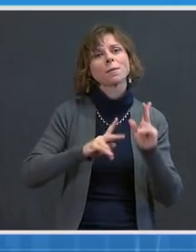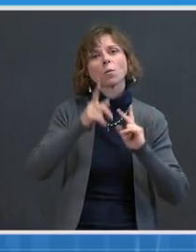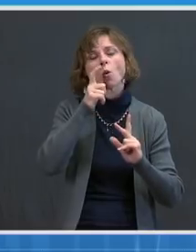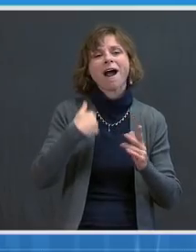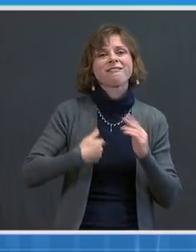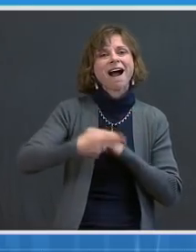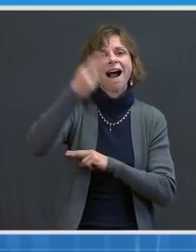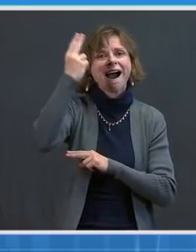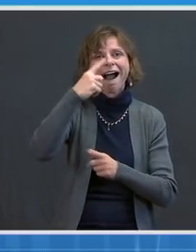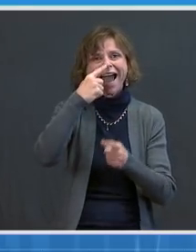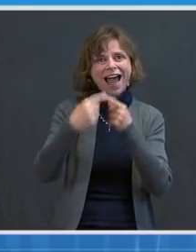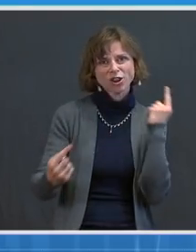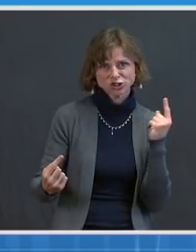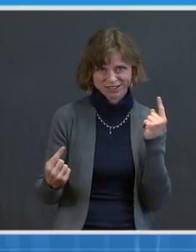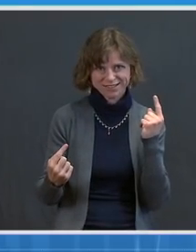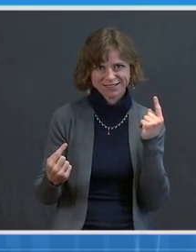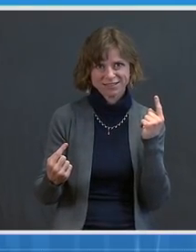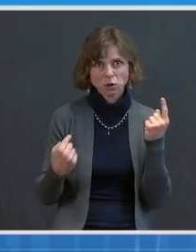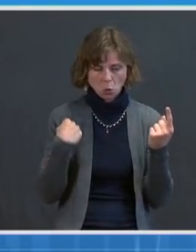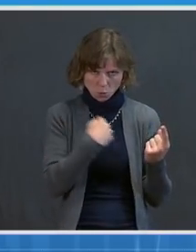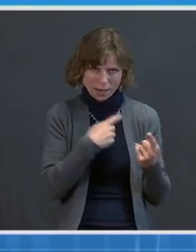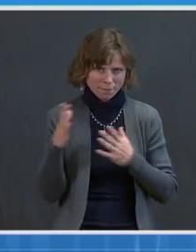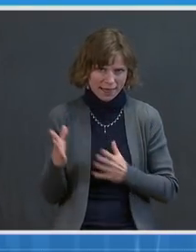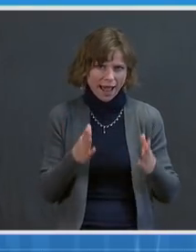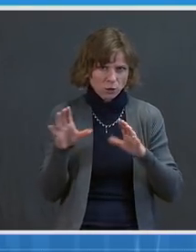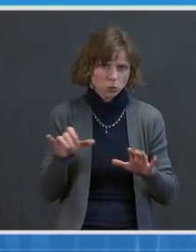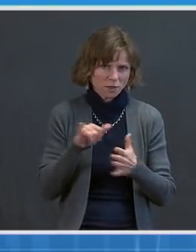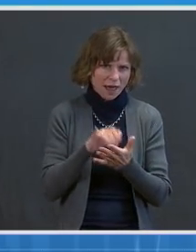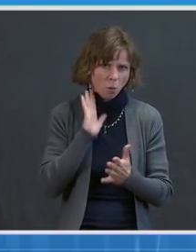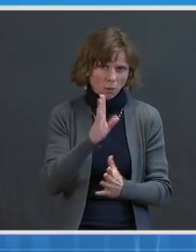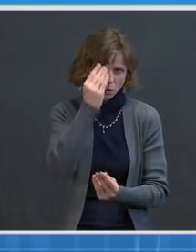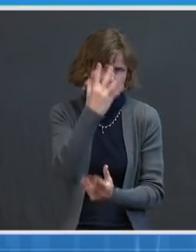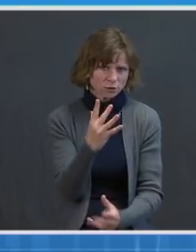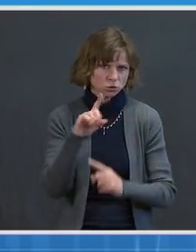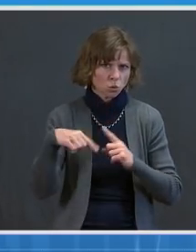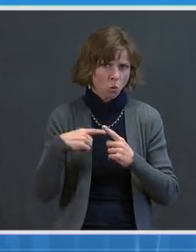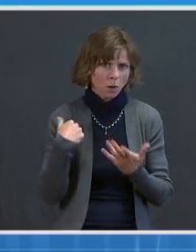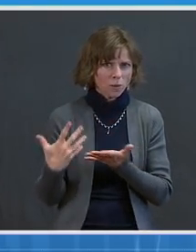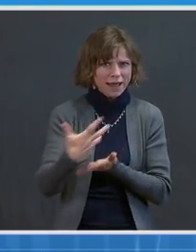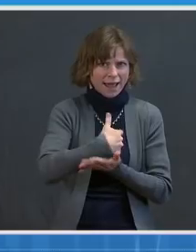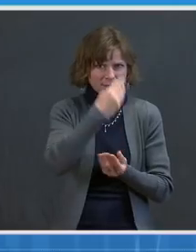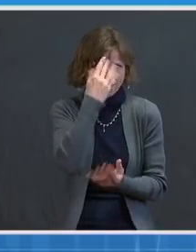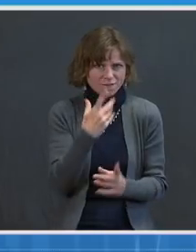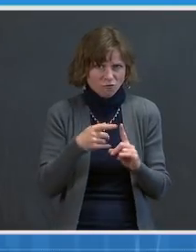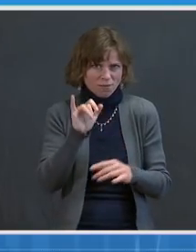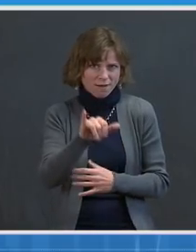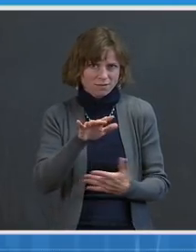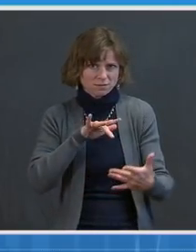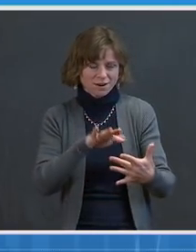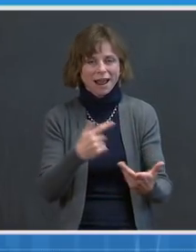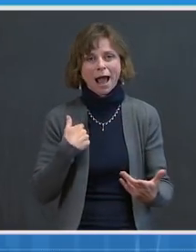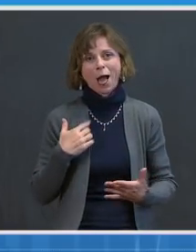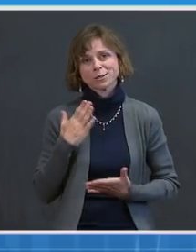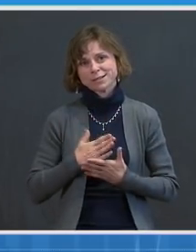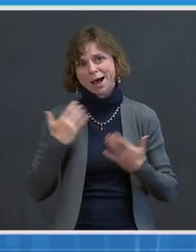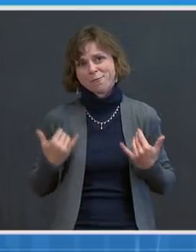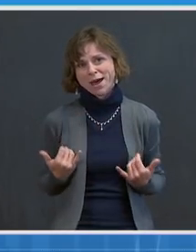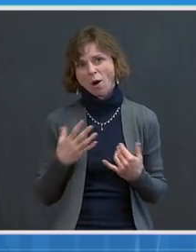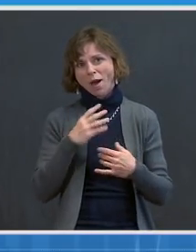are planned, and we will keep you up to date as we get data from these studies. I'll stop there. And now back to Andy.